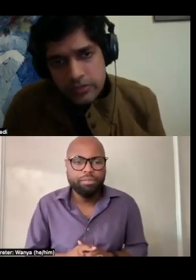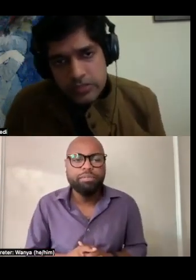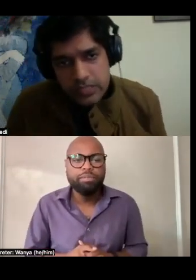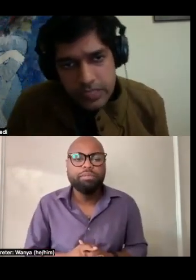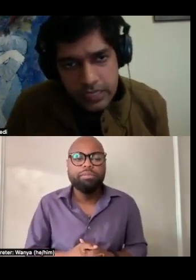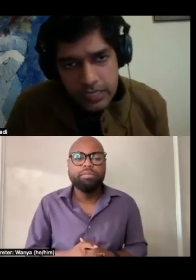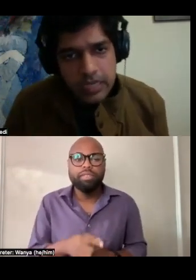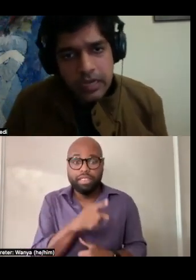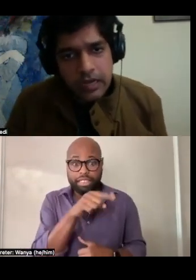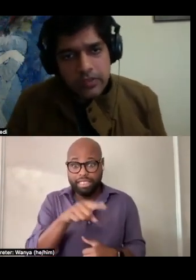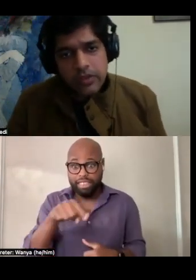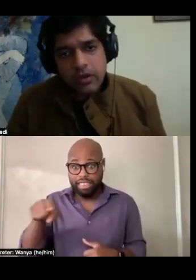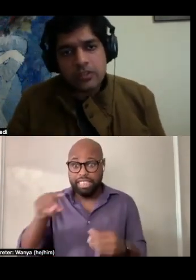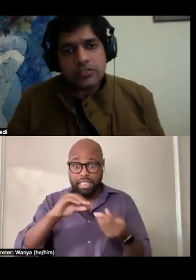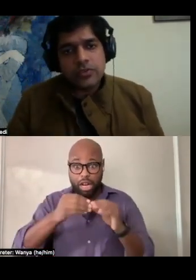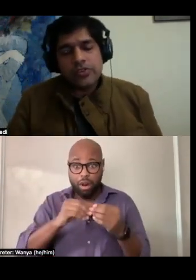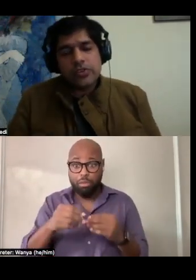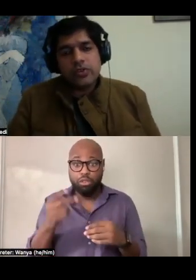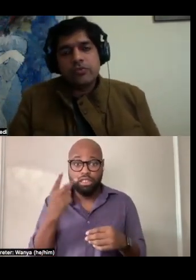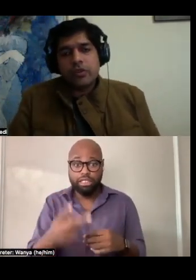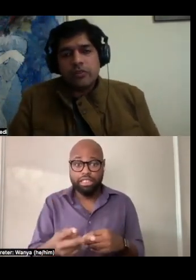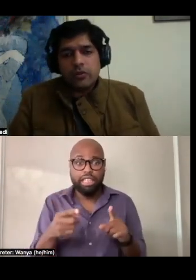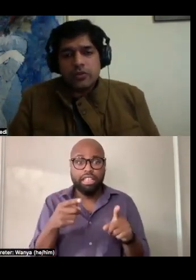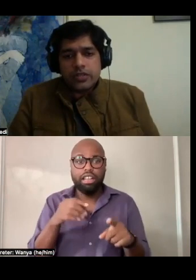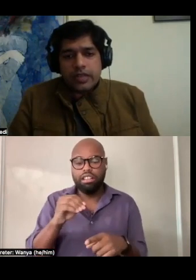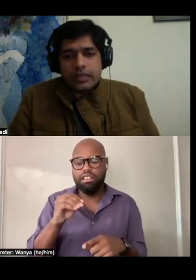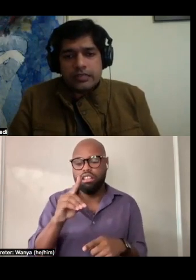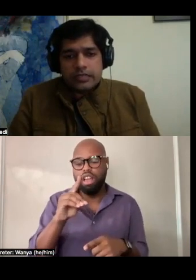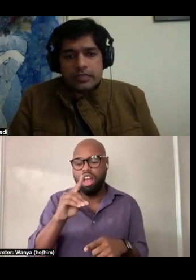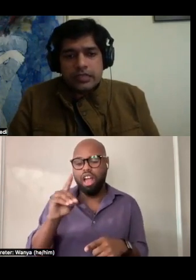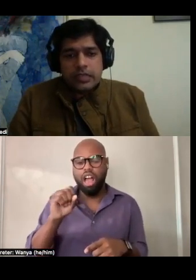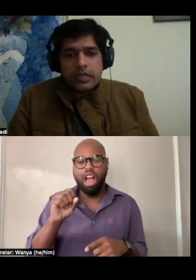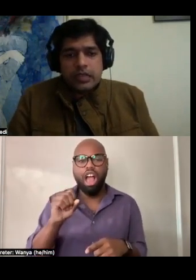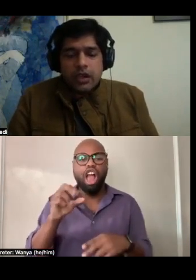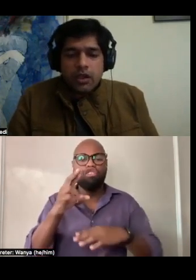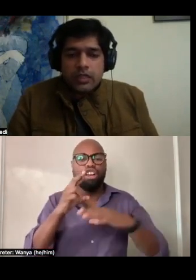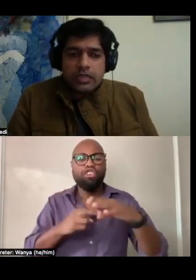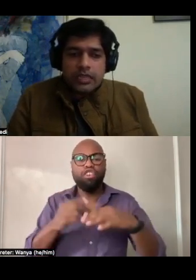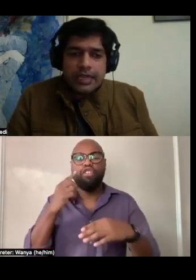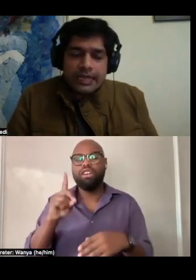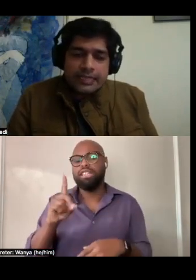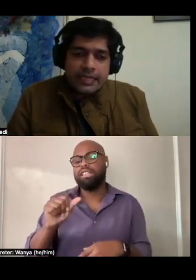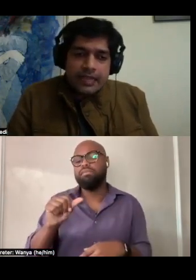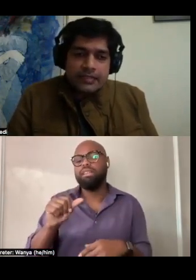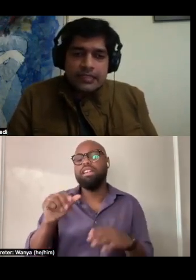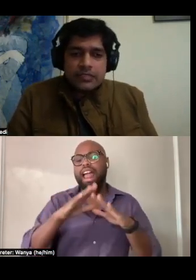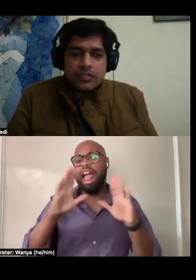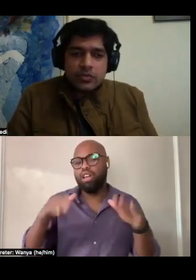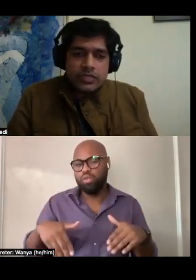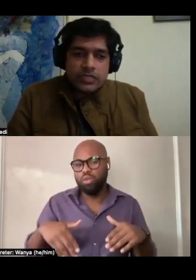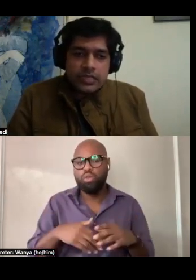see are the odds ratio for our logit analysis. On the x-axis, you would see